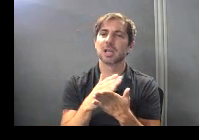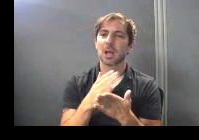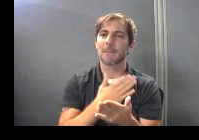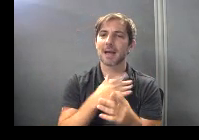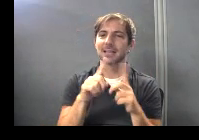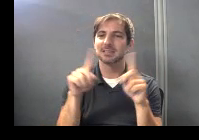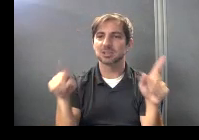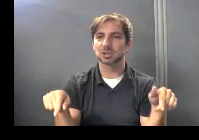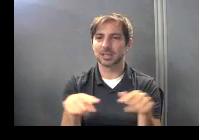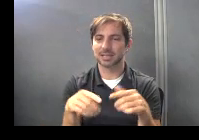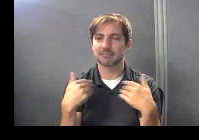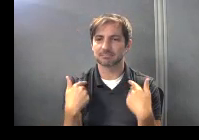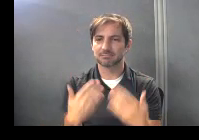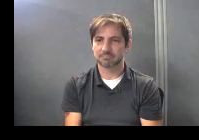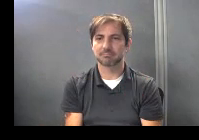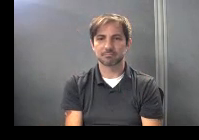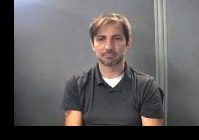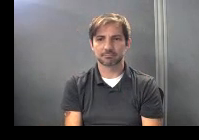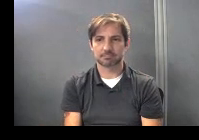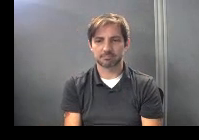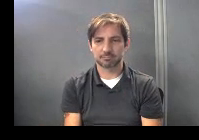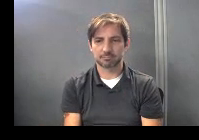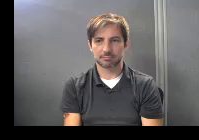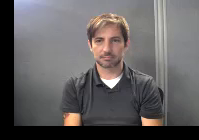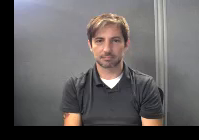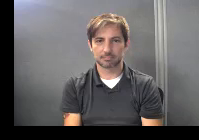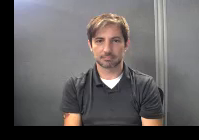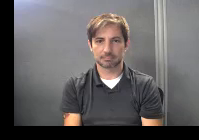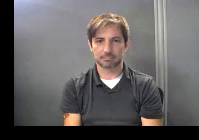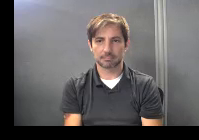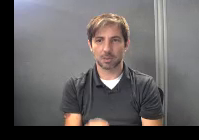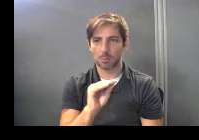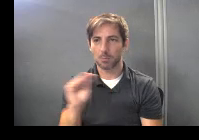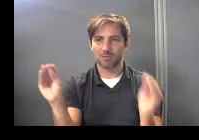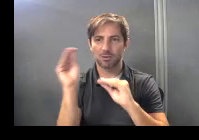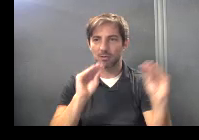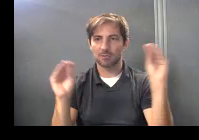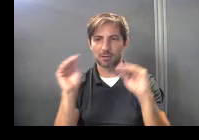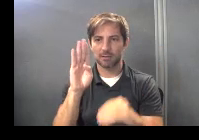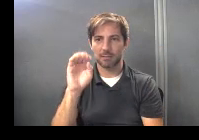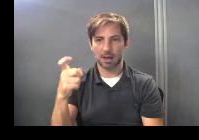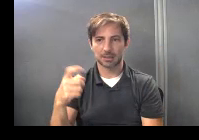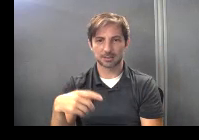I'M GOING TO MOVE ALL OF THE BOXES OUT OF THE WAY.